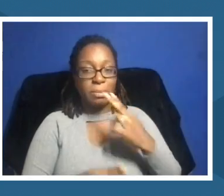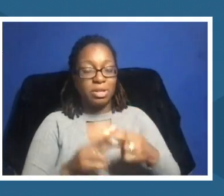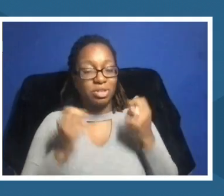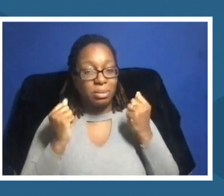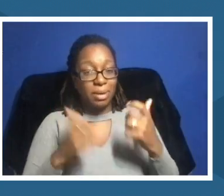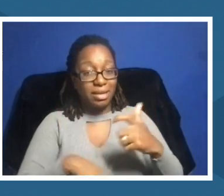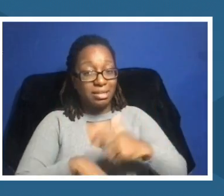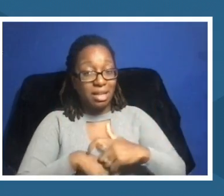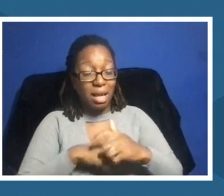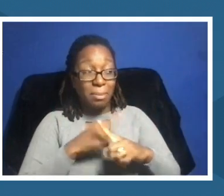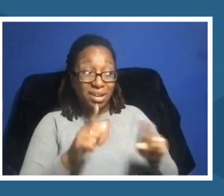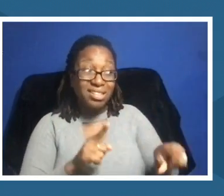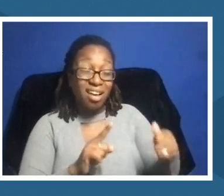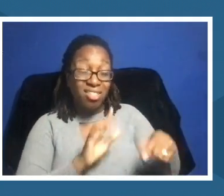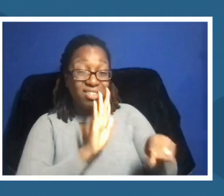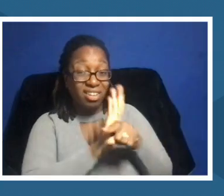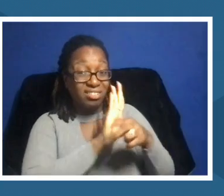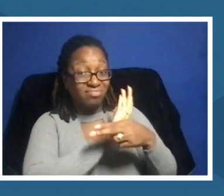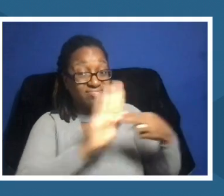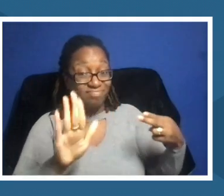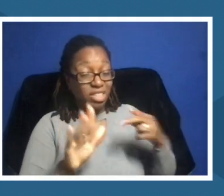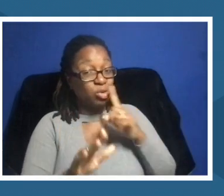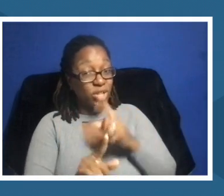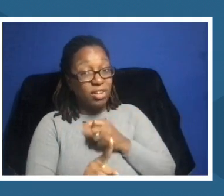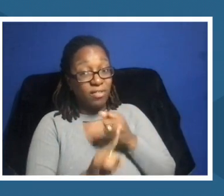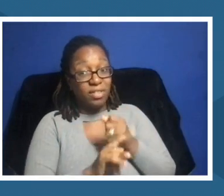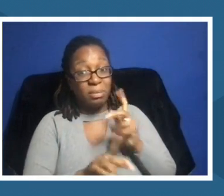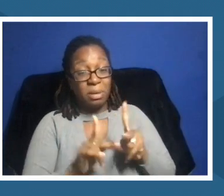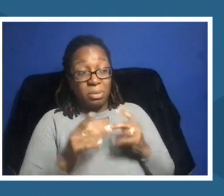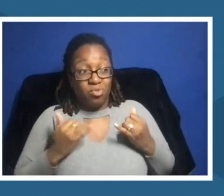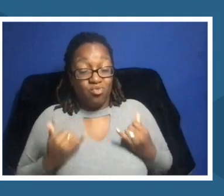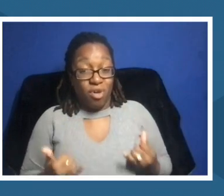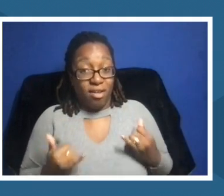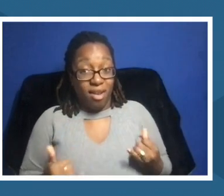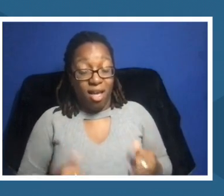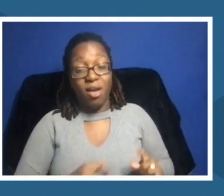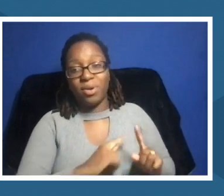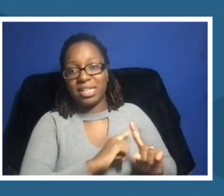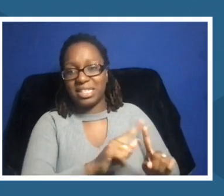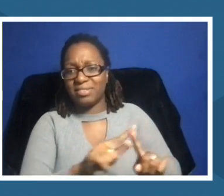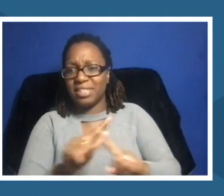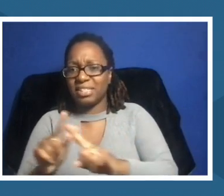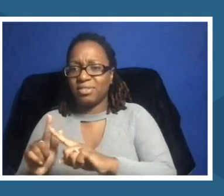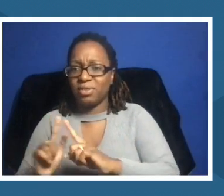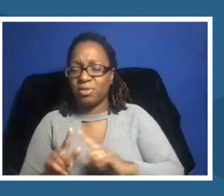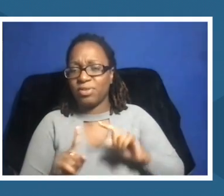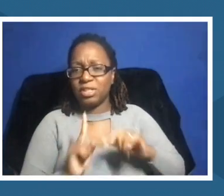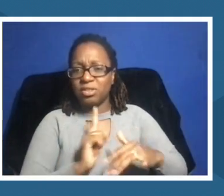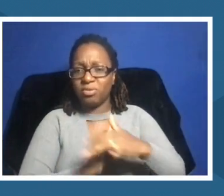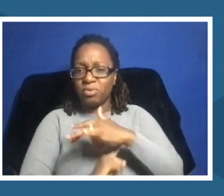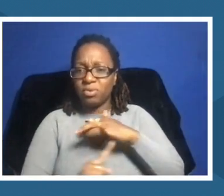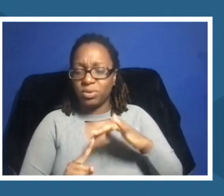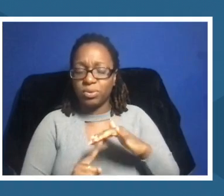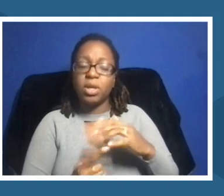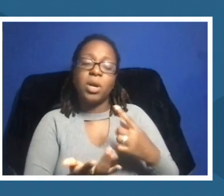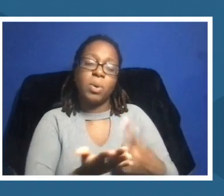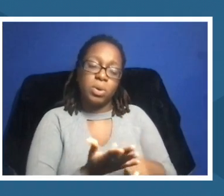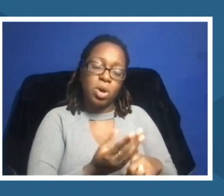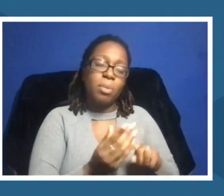that are affecting people right now in many different contexts um and we've talked about them in this series but in